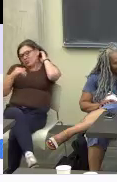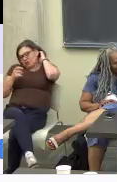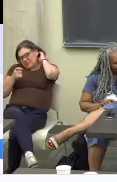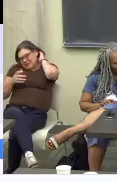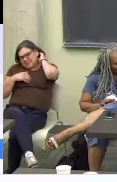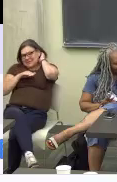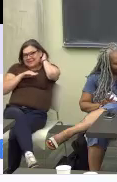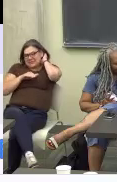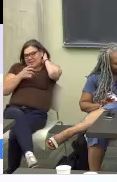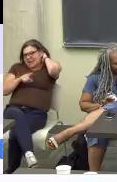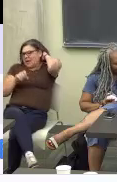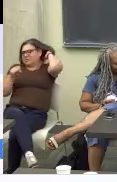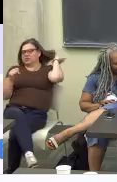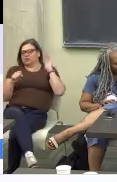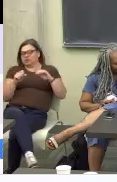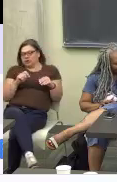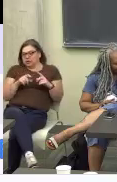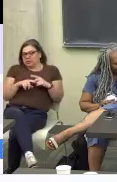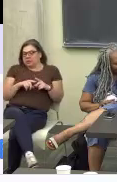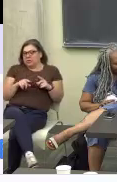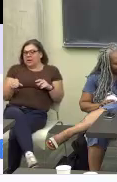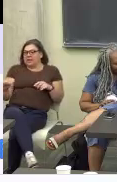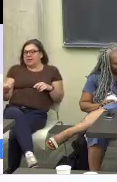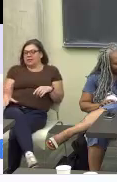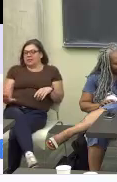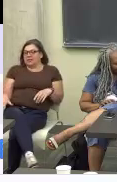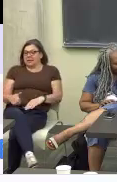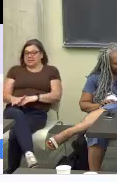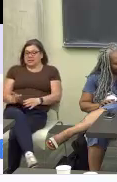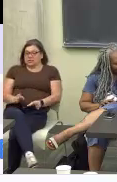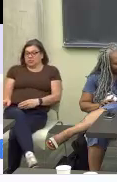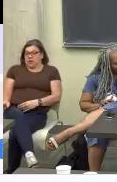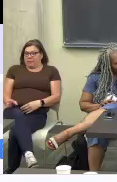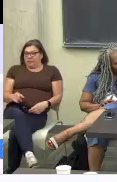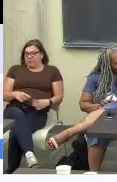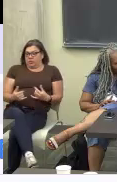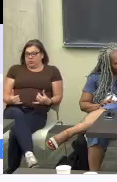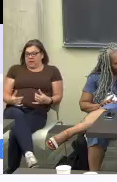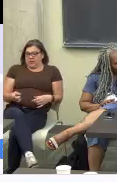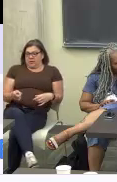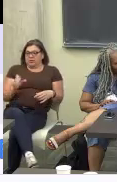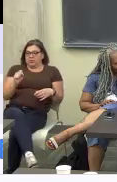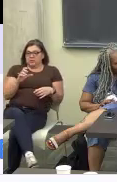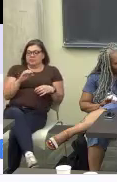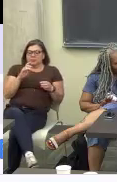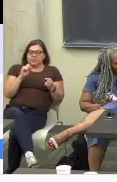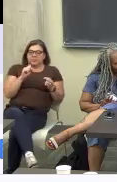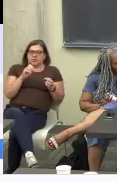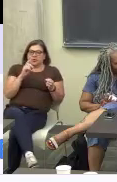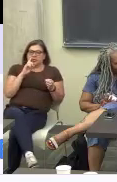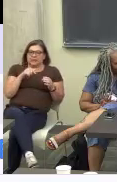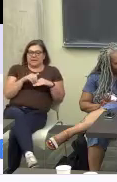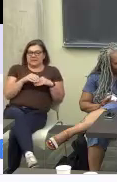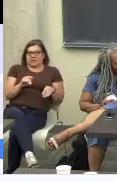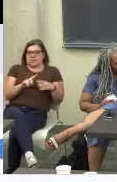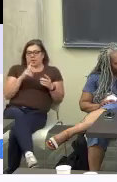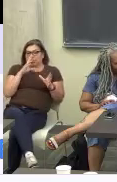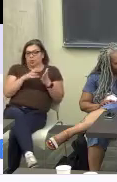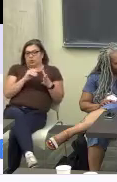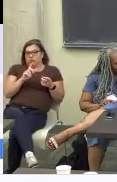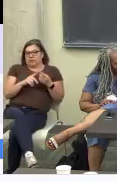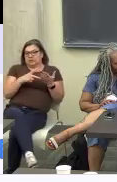right? But I think the reality is that If we can sell that what you learn as a project manager